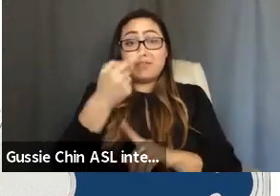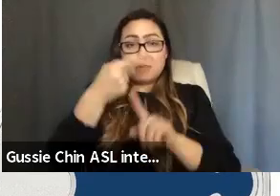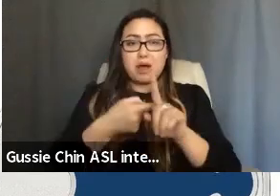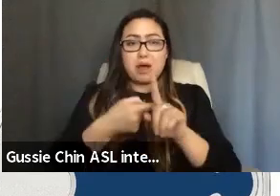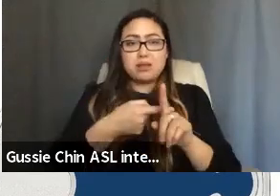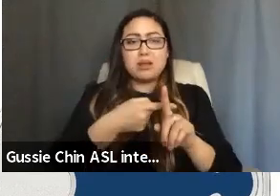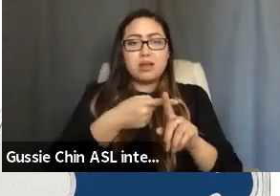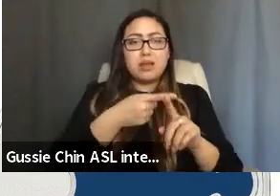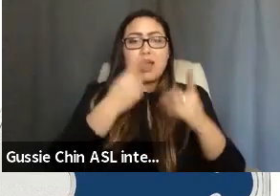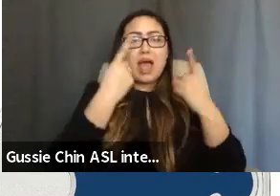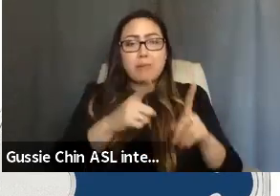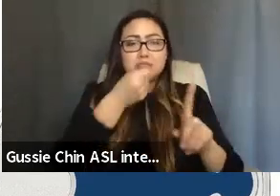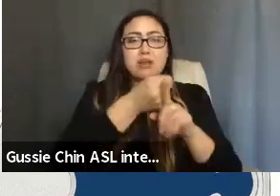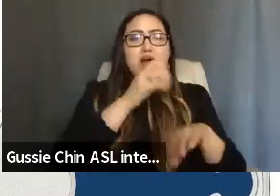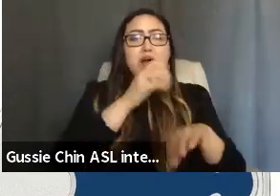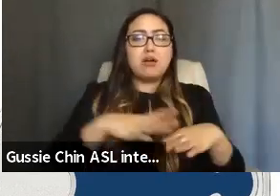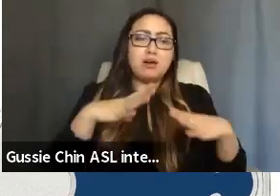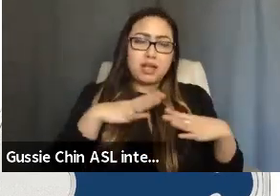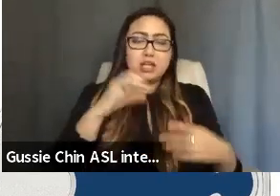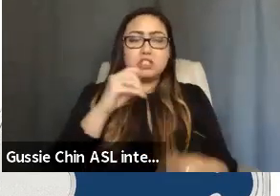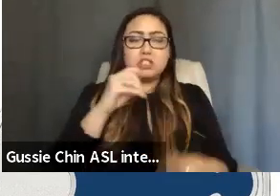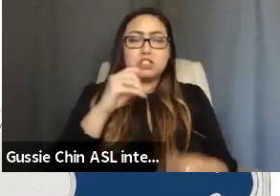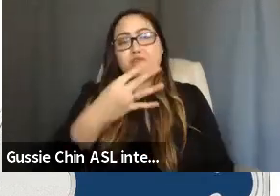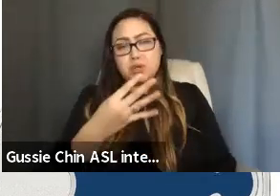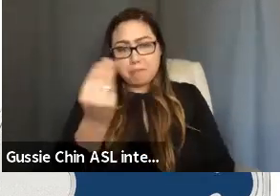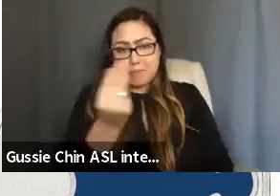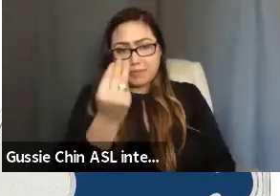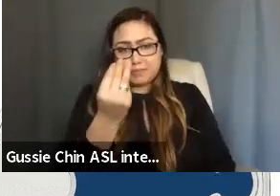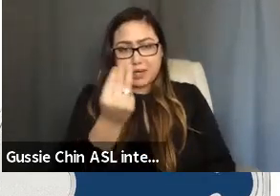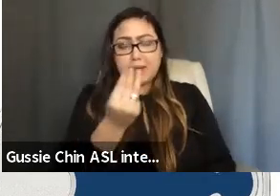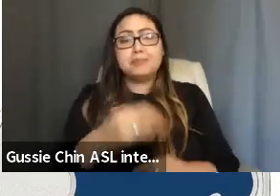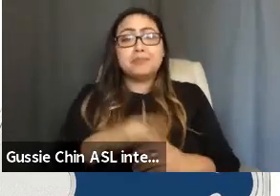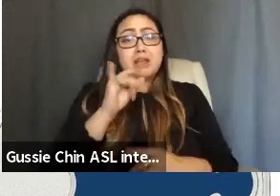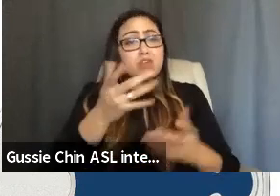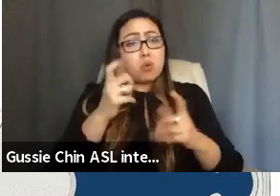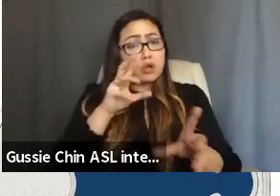4th Monday of the month. If you would like to be included in that invitation, please feel free to